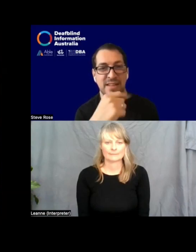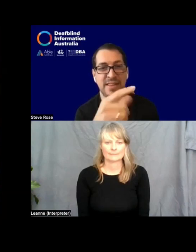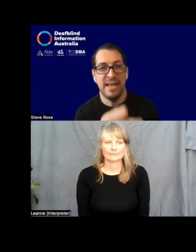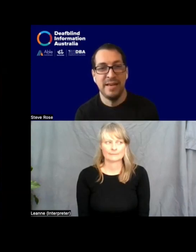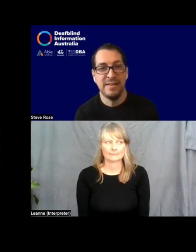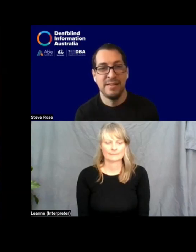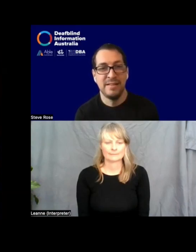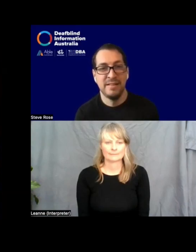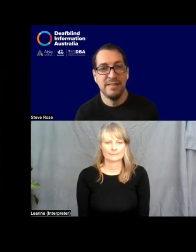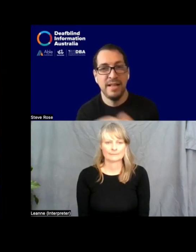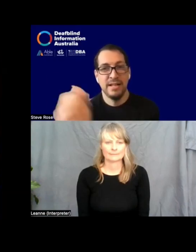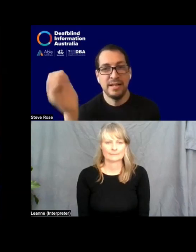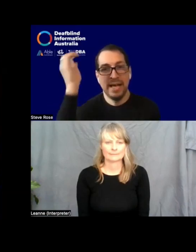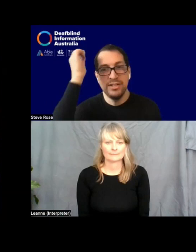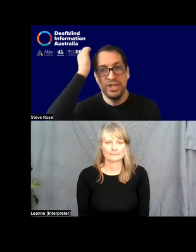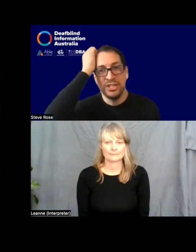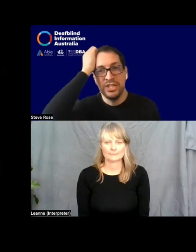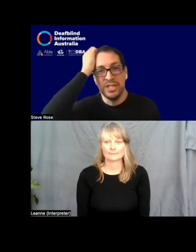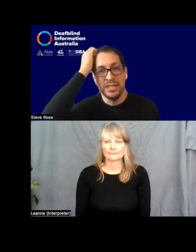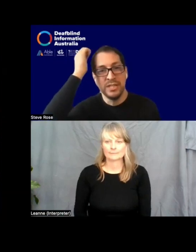And there. That little hands gesture